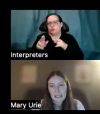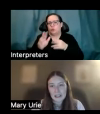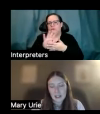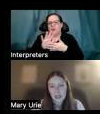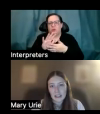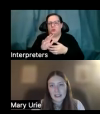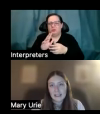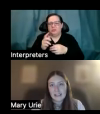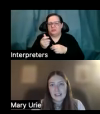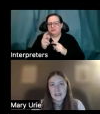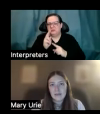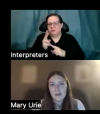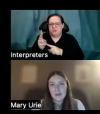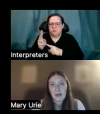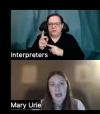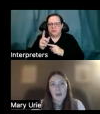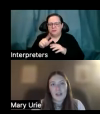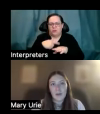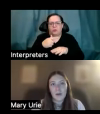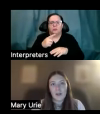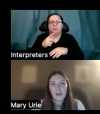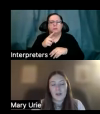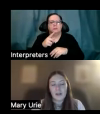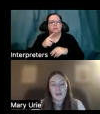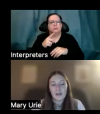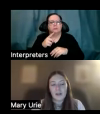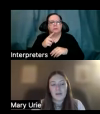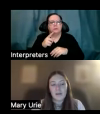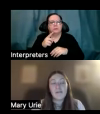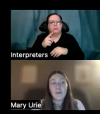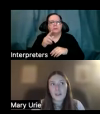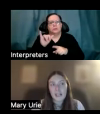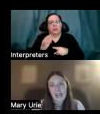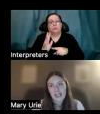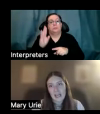minutes long. This was back when they were before the ADEA